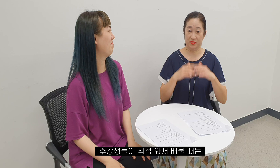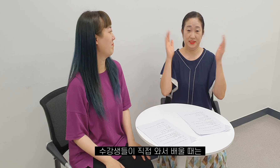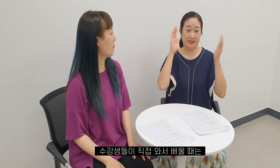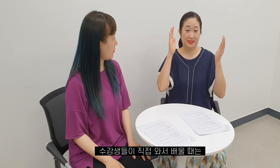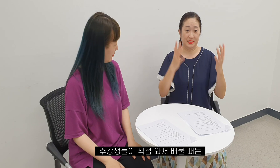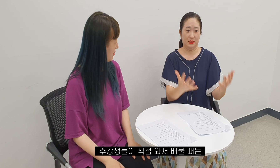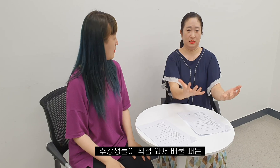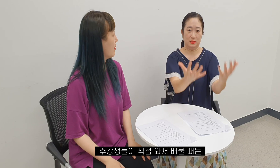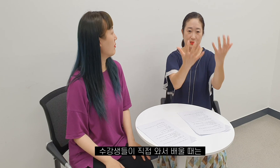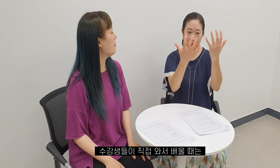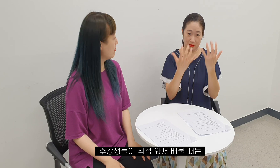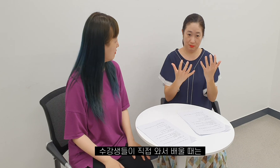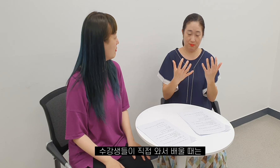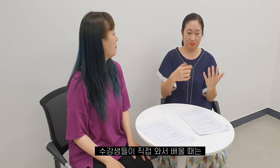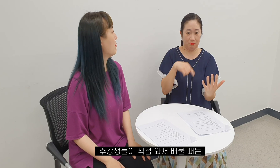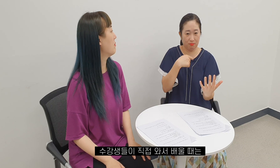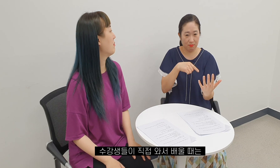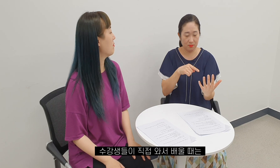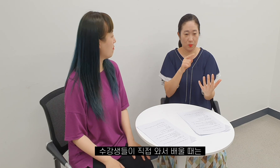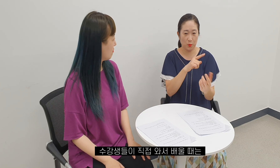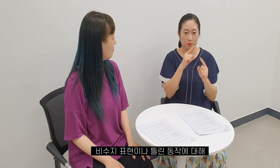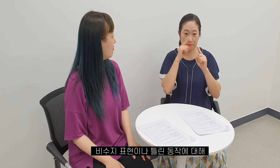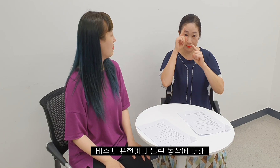When the students came and learned in person,